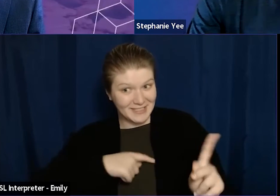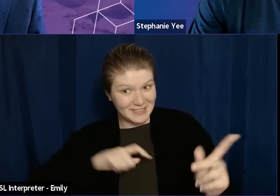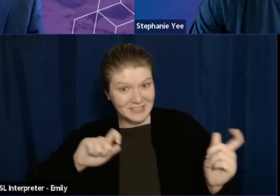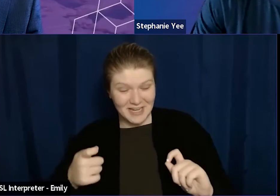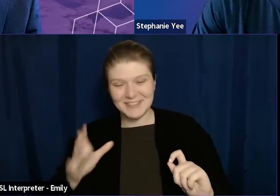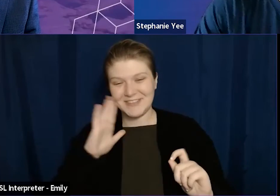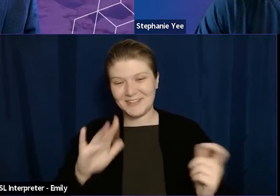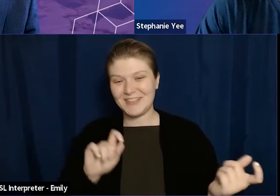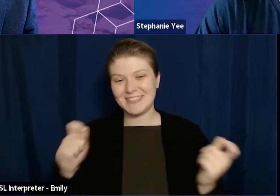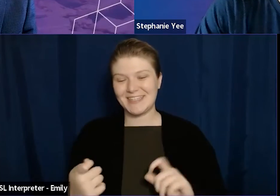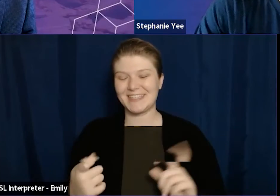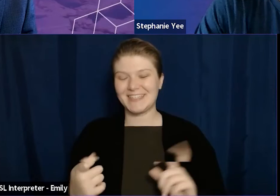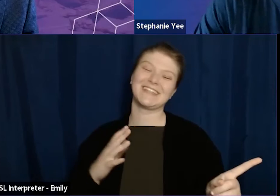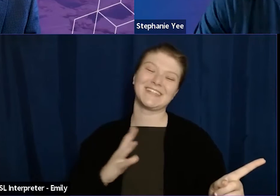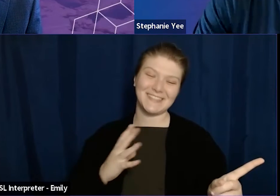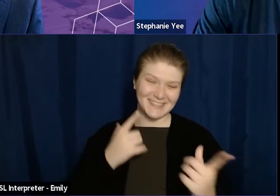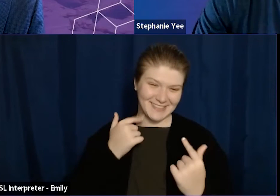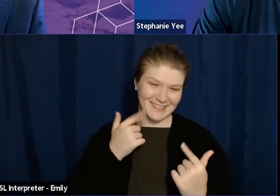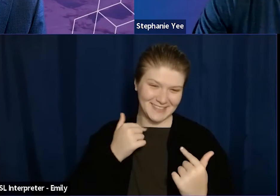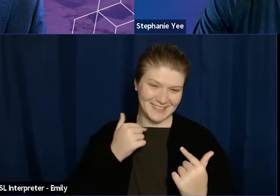Jeremy Leffler: Okay. We'll keep going then.